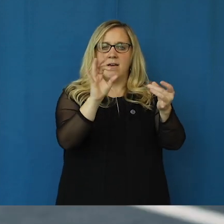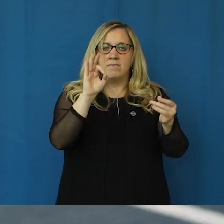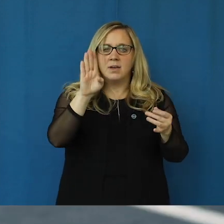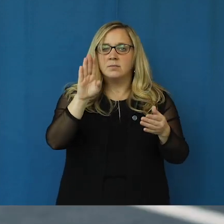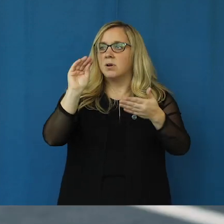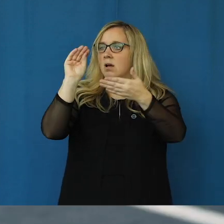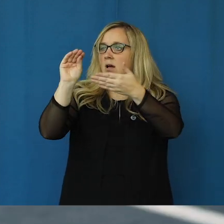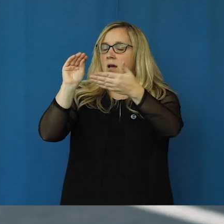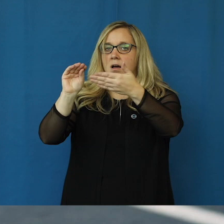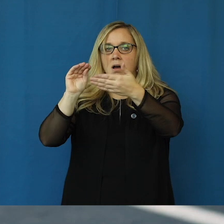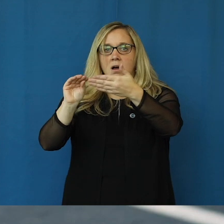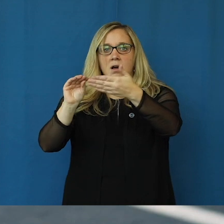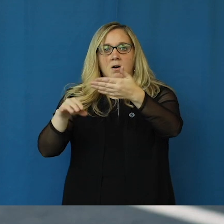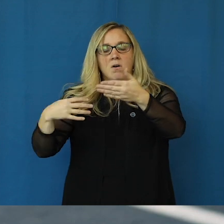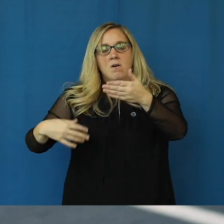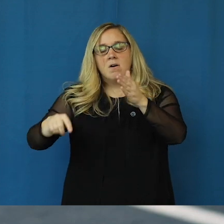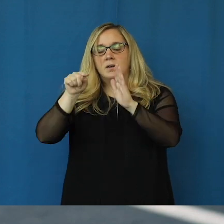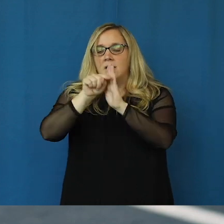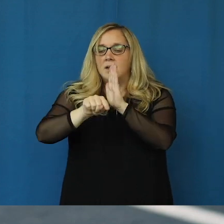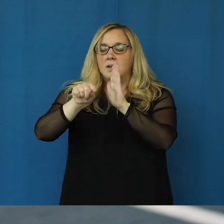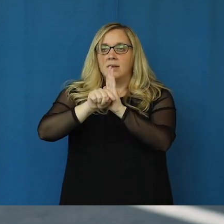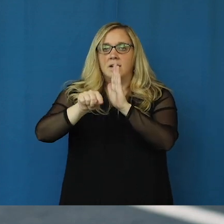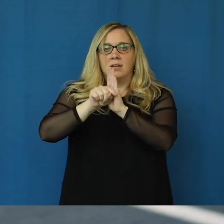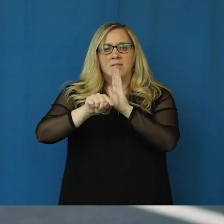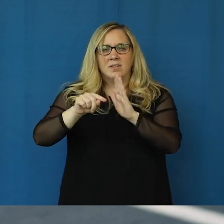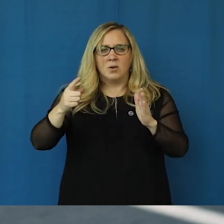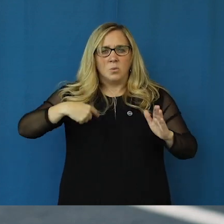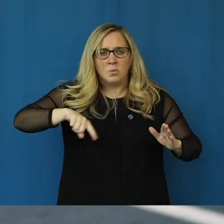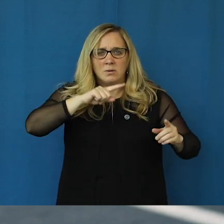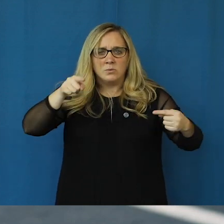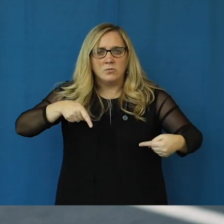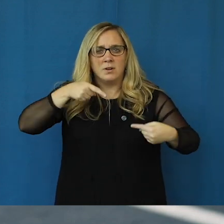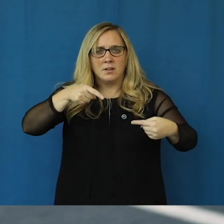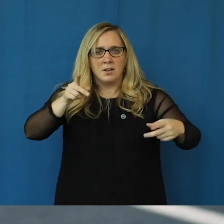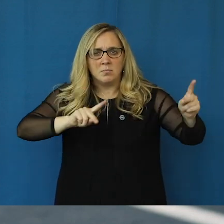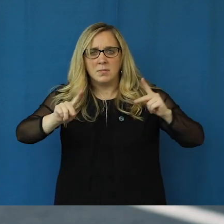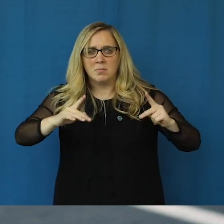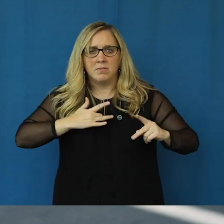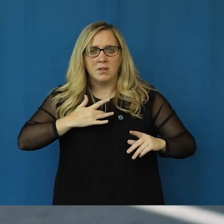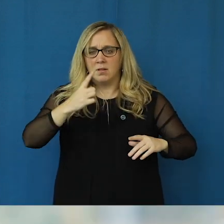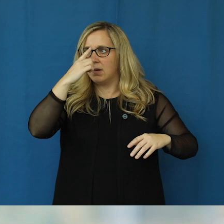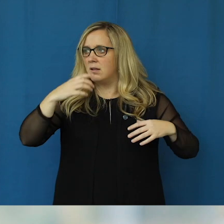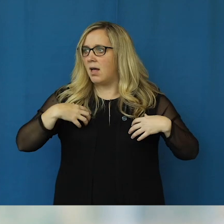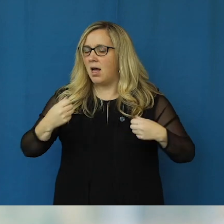to say in a time where we were are struggling and knowing that peoples mental health may be declining. I couldn't believe the things